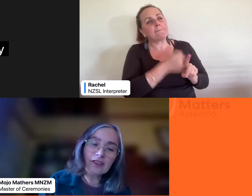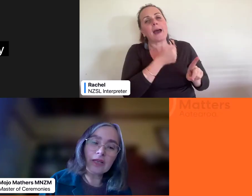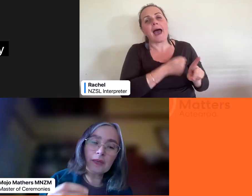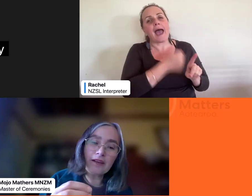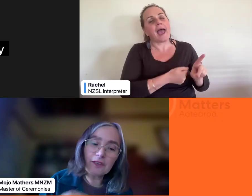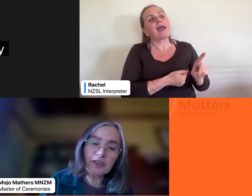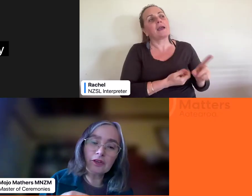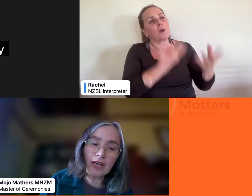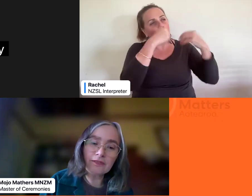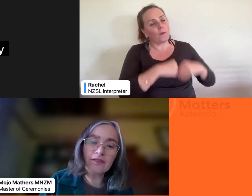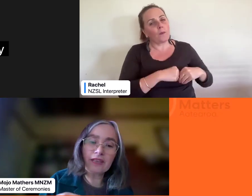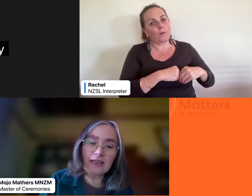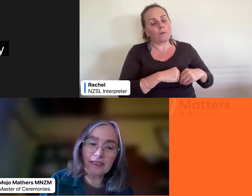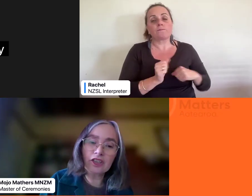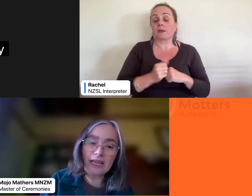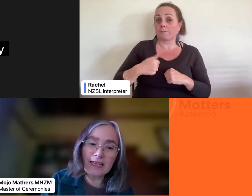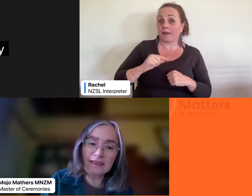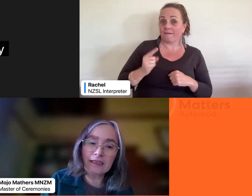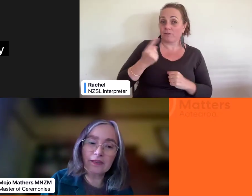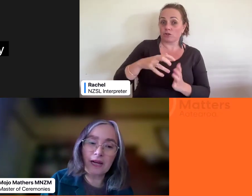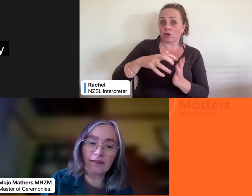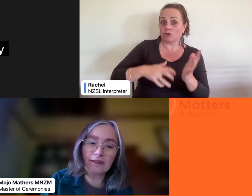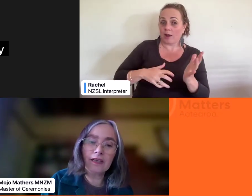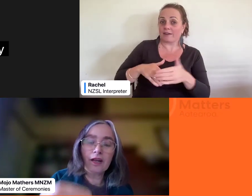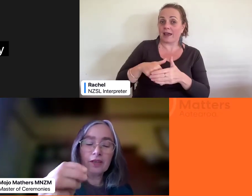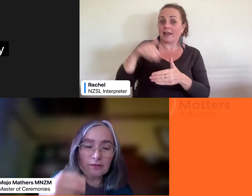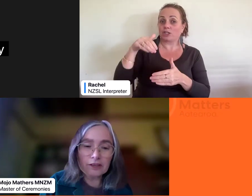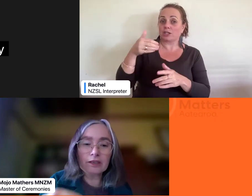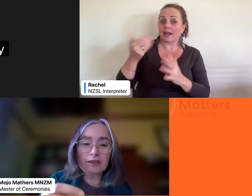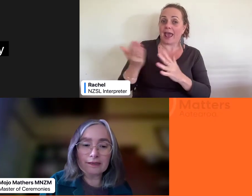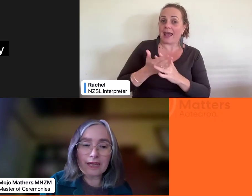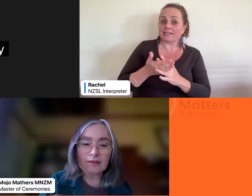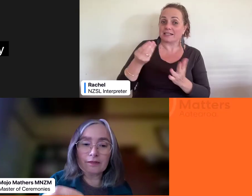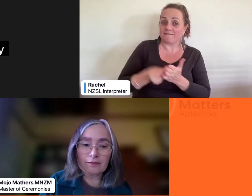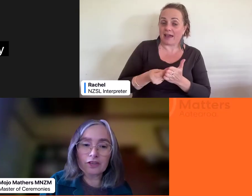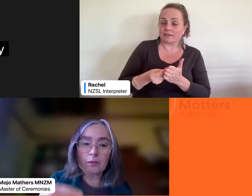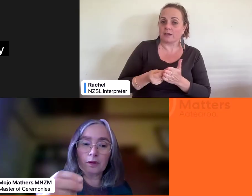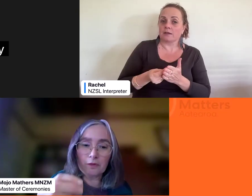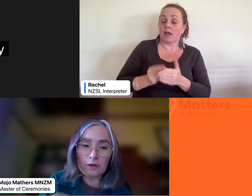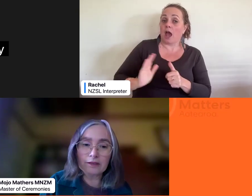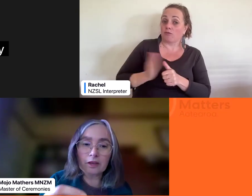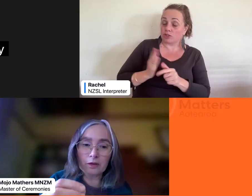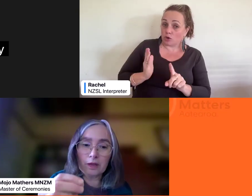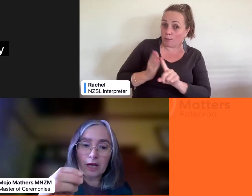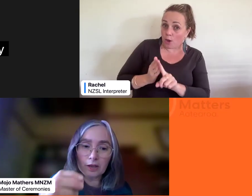actually when I first drafted the Election Access Fund, the original intent and vision was for it to